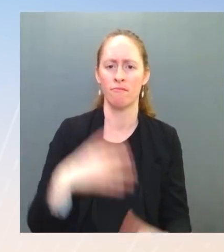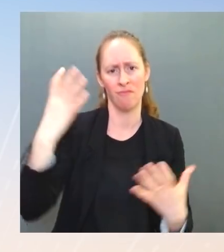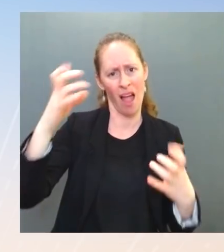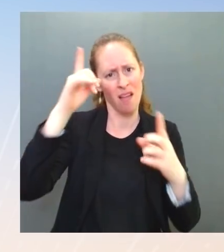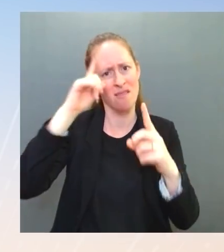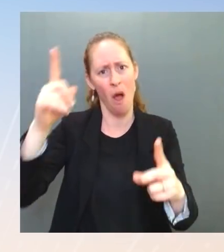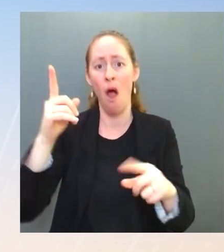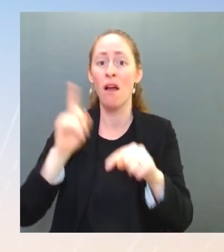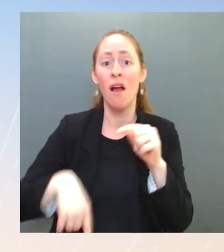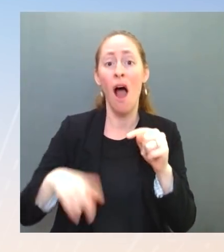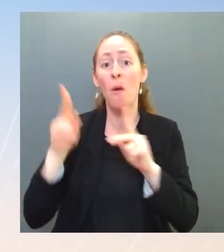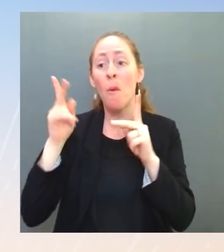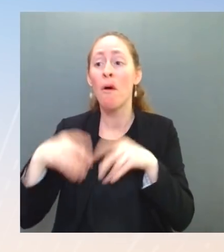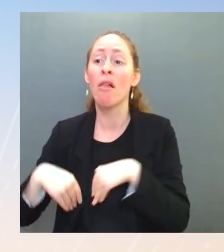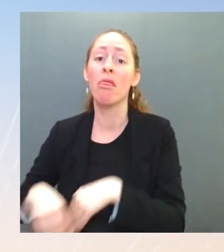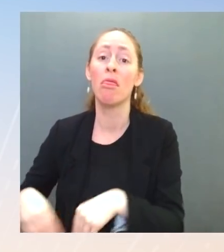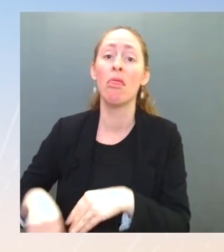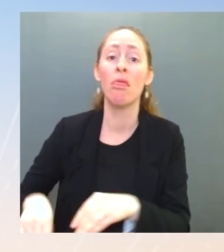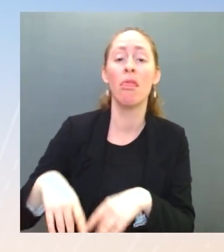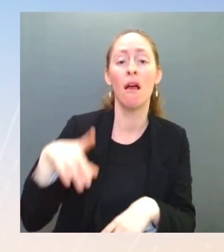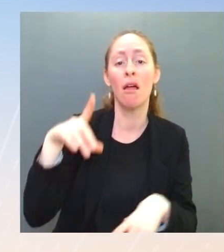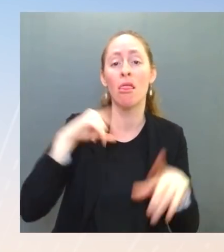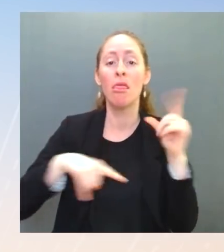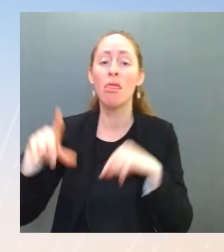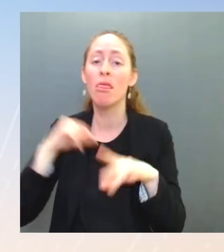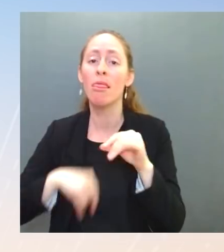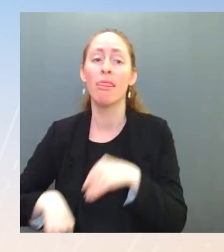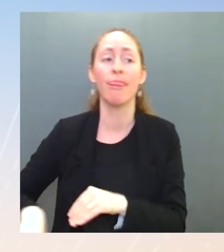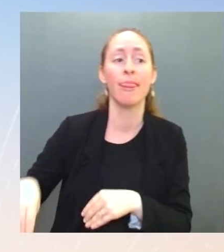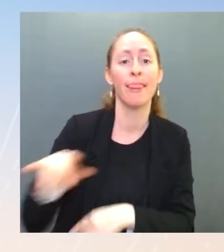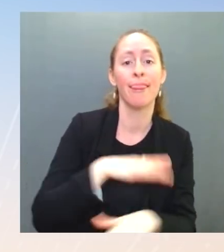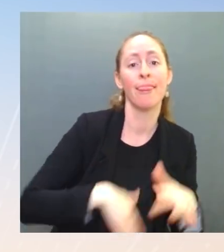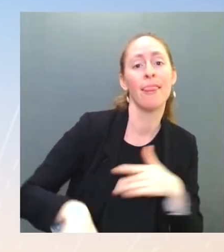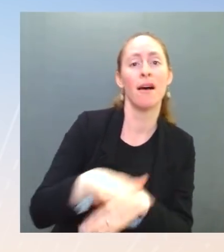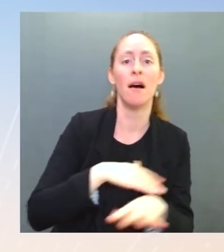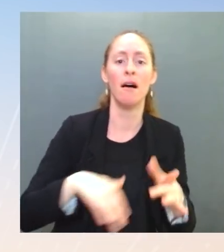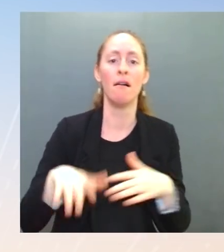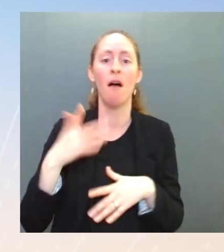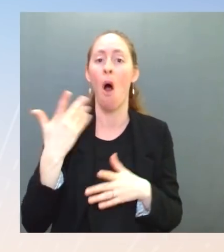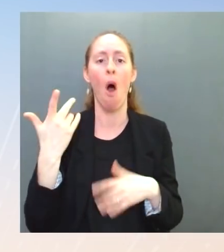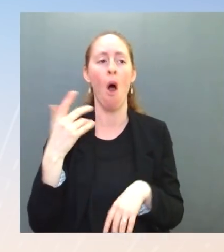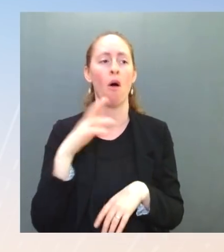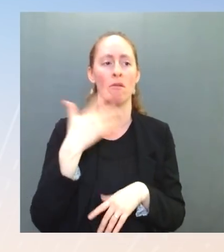who are selling guns illegally, is one of the steps we've taken. But also, we've taken steps to put more cops on the beat,